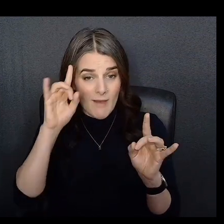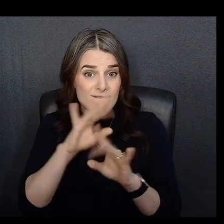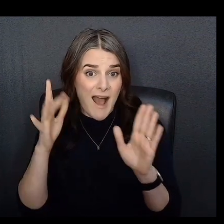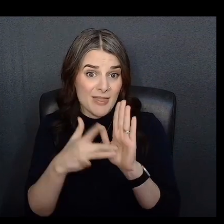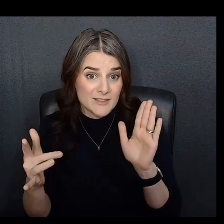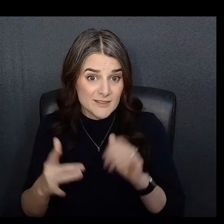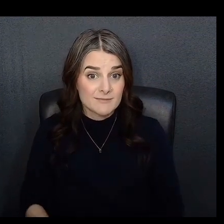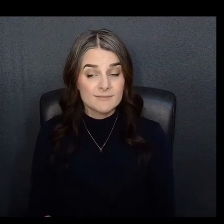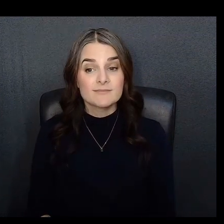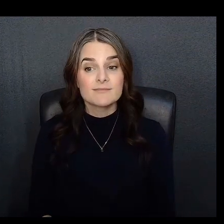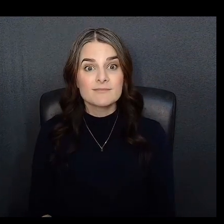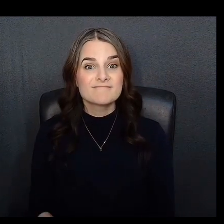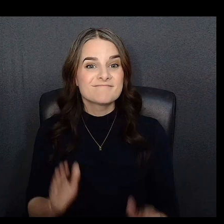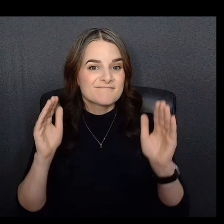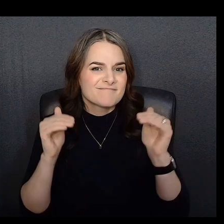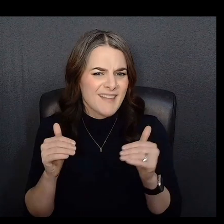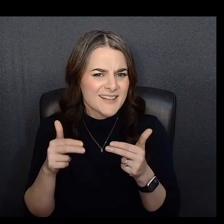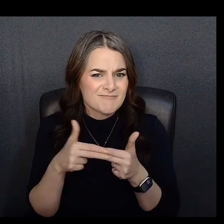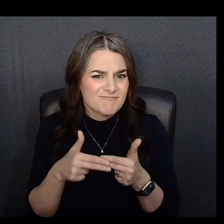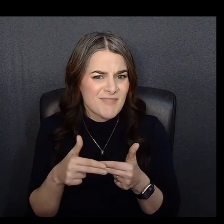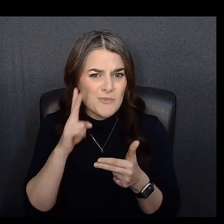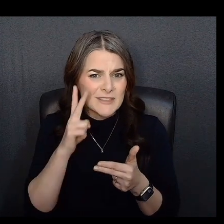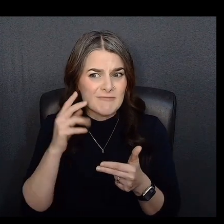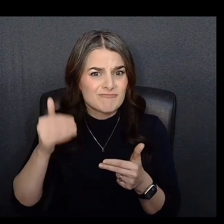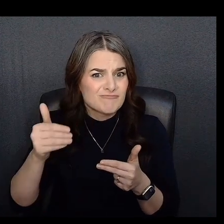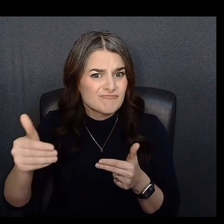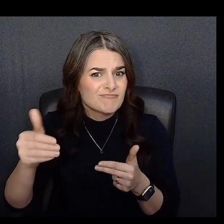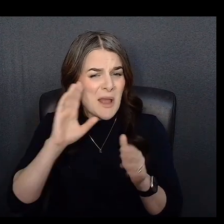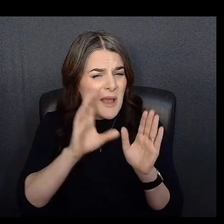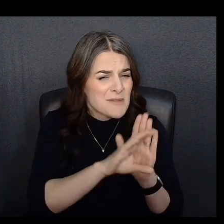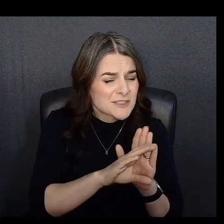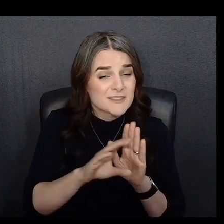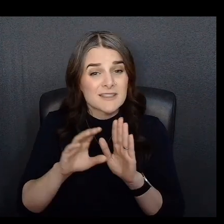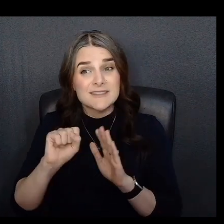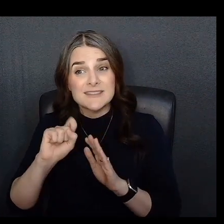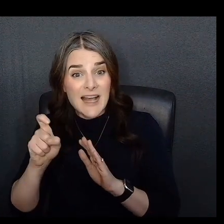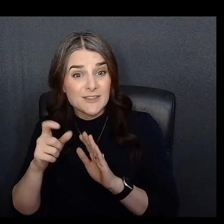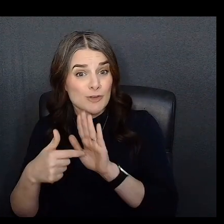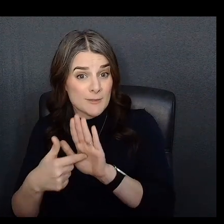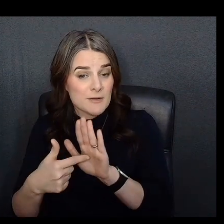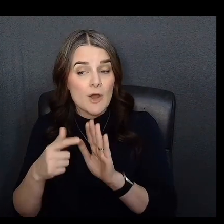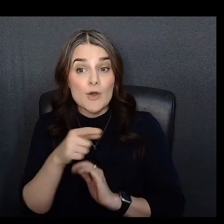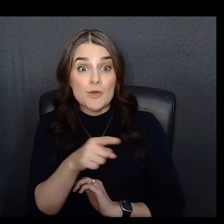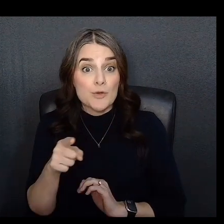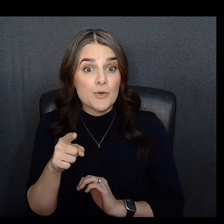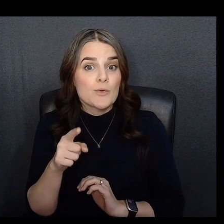that symbol representation of these types of vocabularies. So just be aware if you need to minimize that screen,